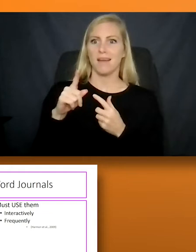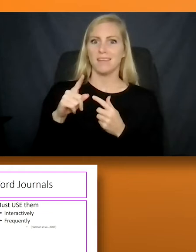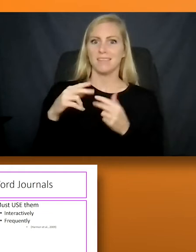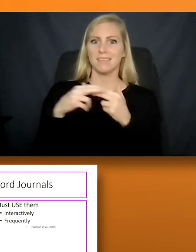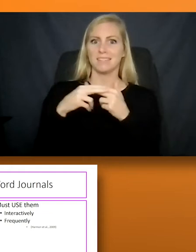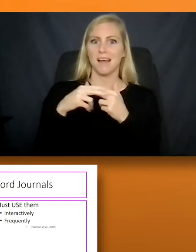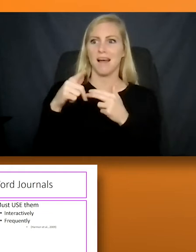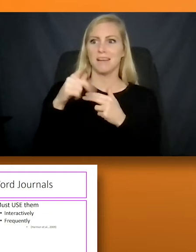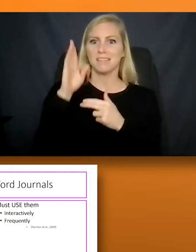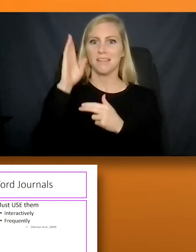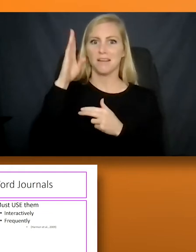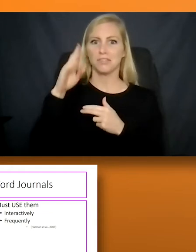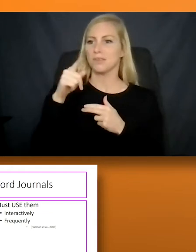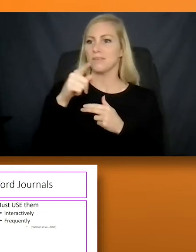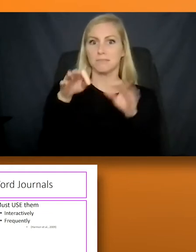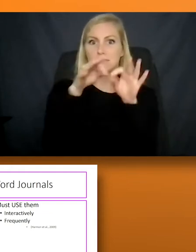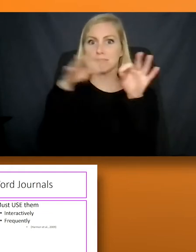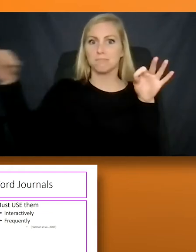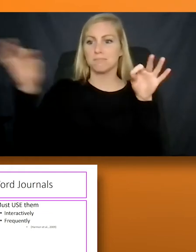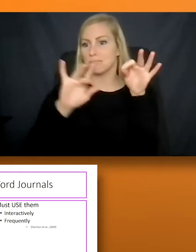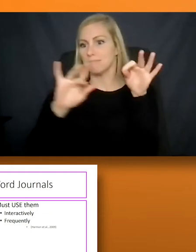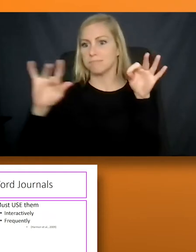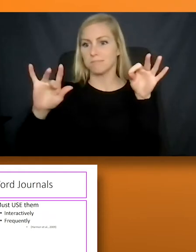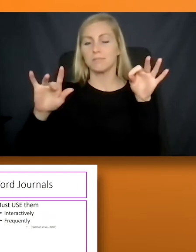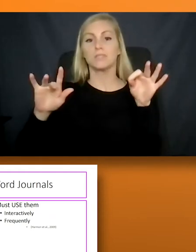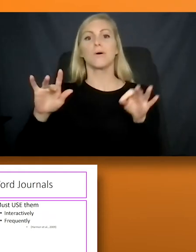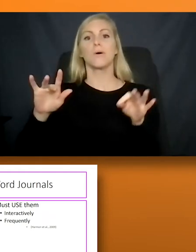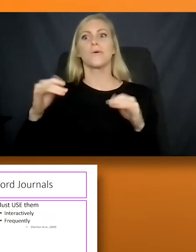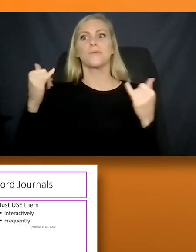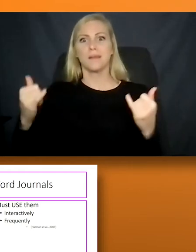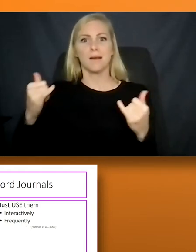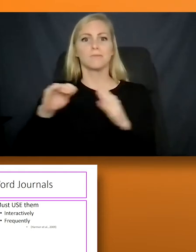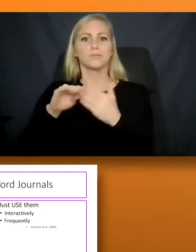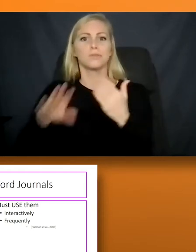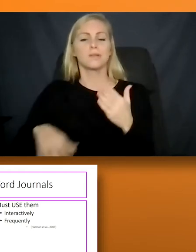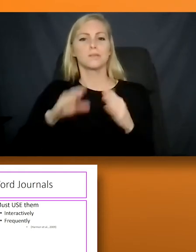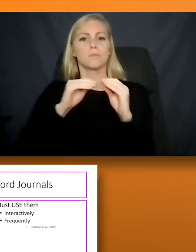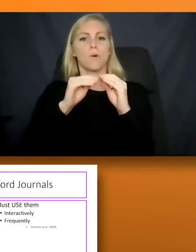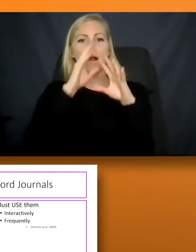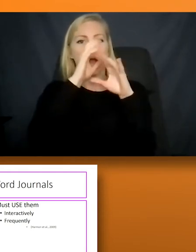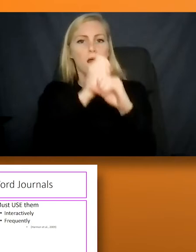but it keeps them engaged with the lecture because they have to fill in those blanks. Close activities. Yes.